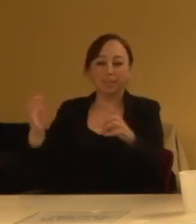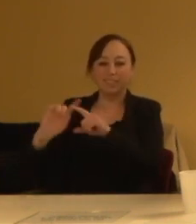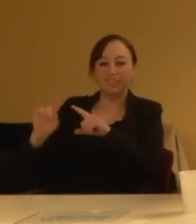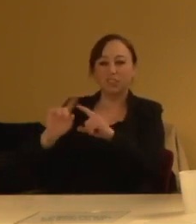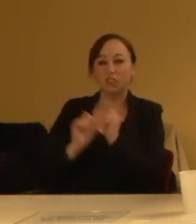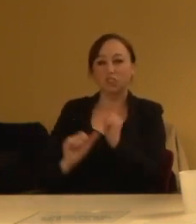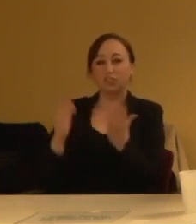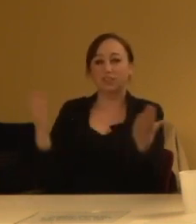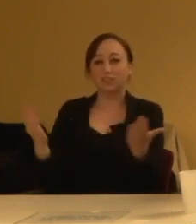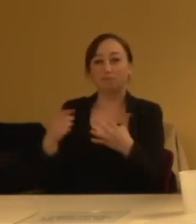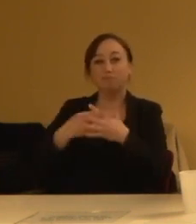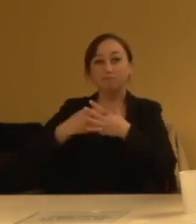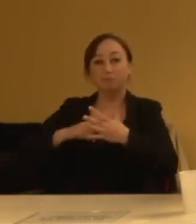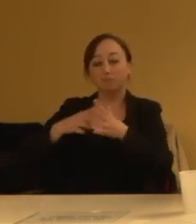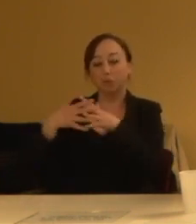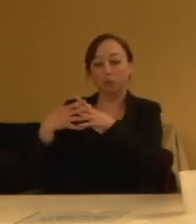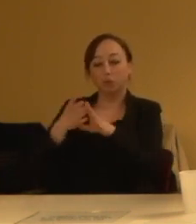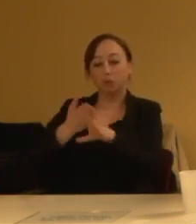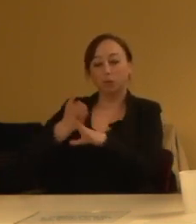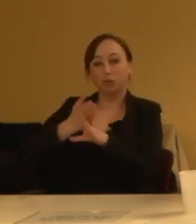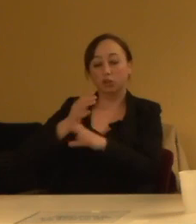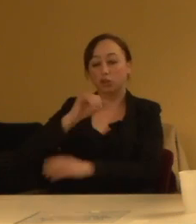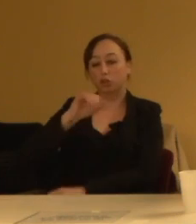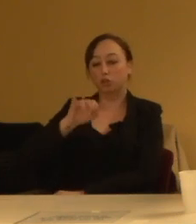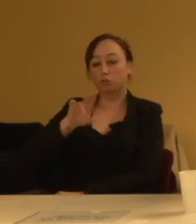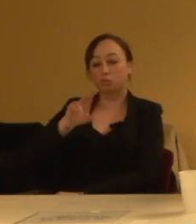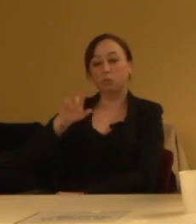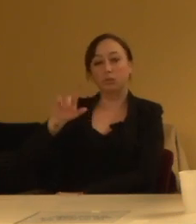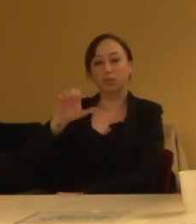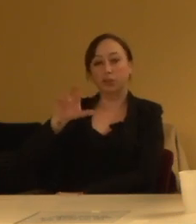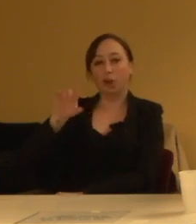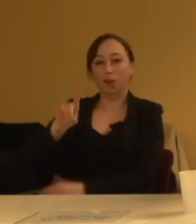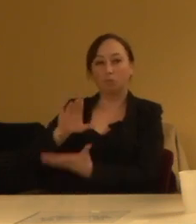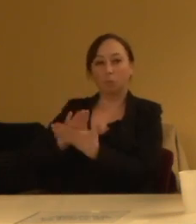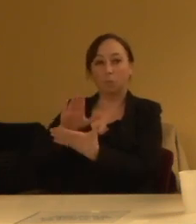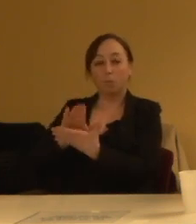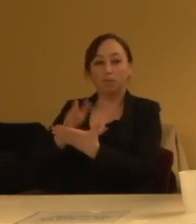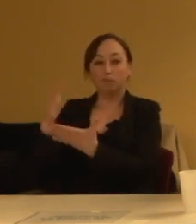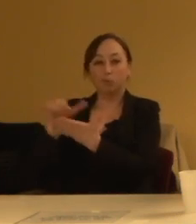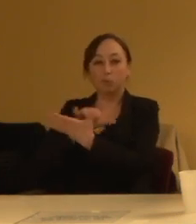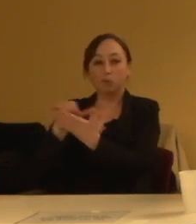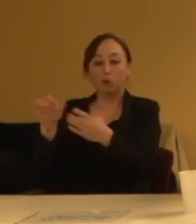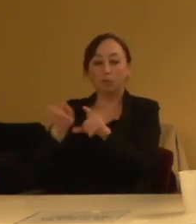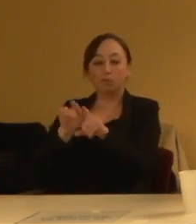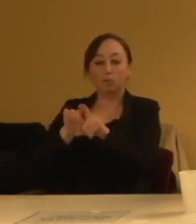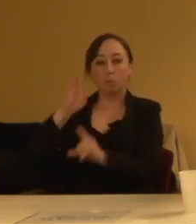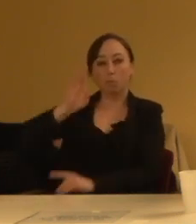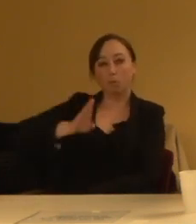She began her American career at the Julliard School in New York, worked also at the Brooklyn Academy of Music, and has had an